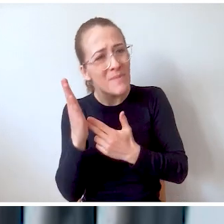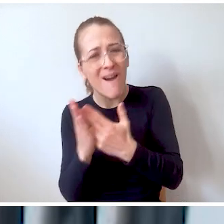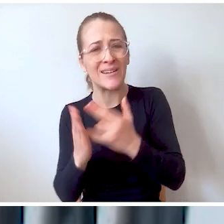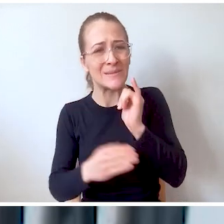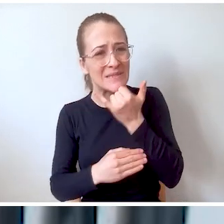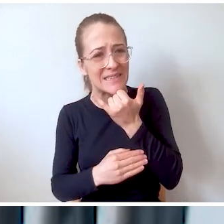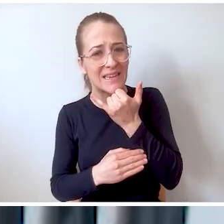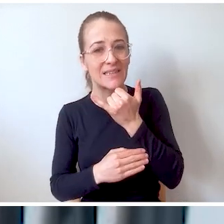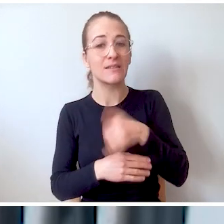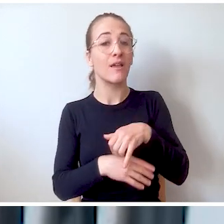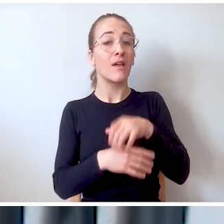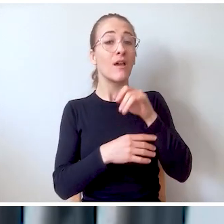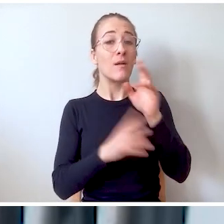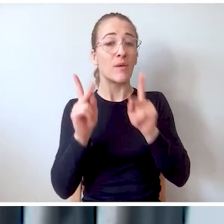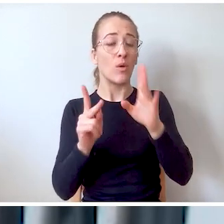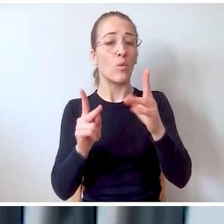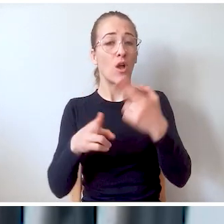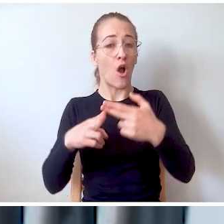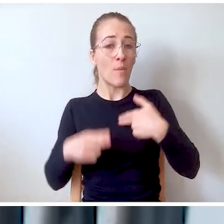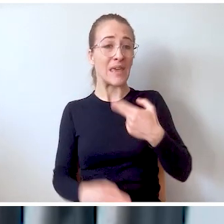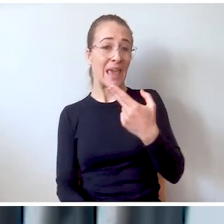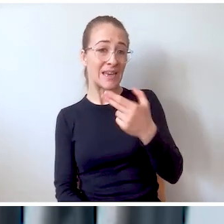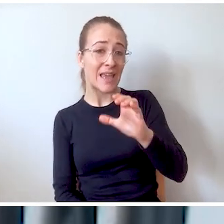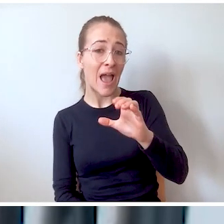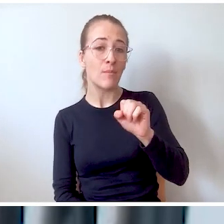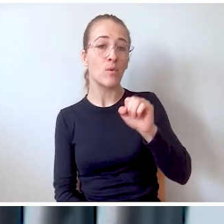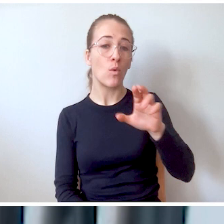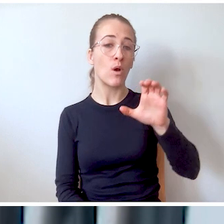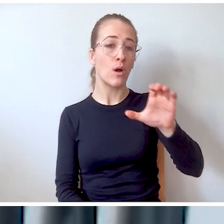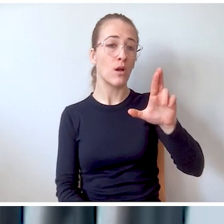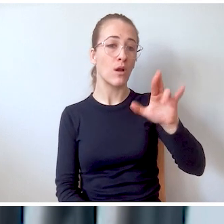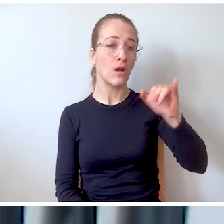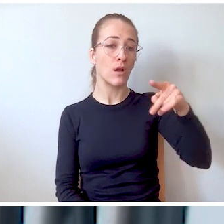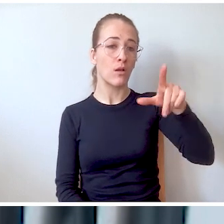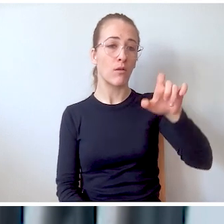If people refer to me as, 'handicapped' or refer to me as, 'crippled,'